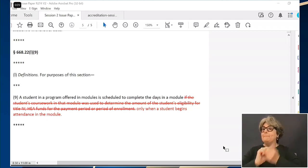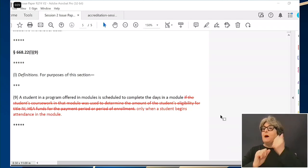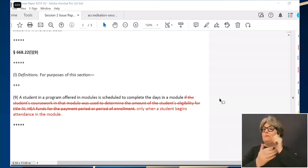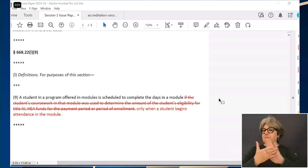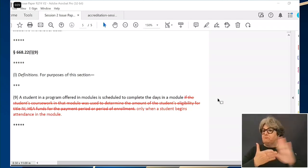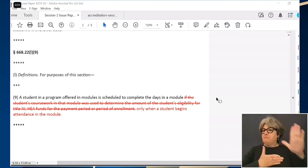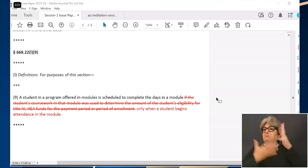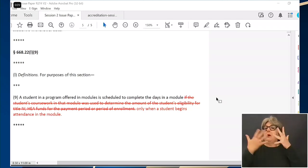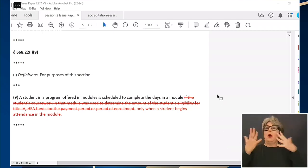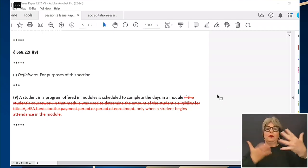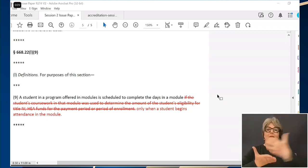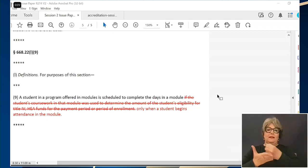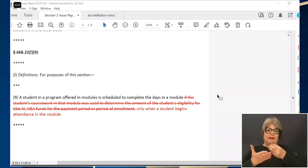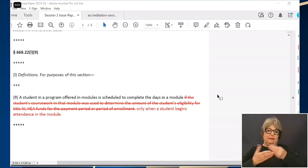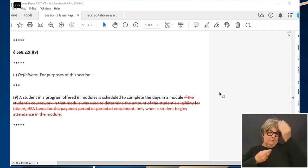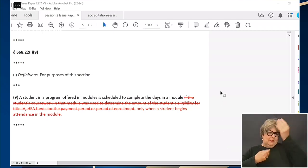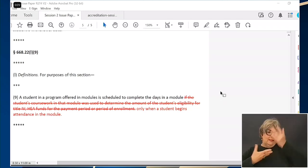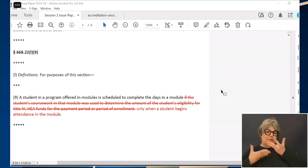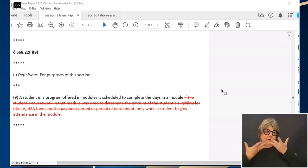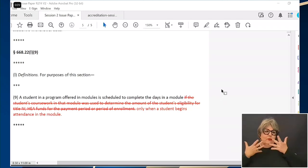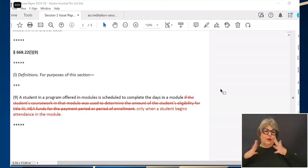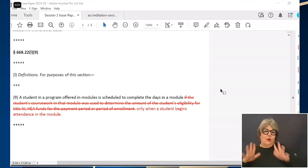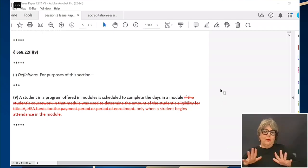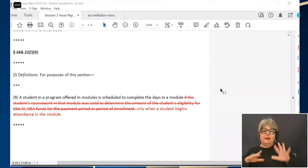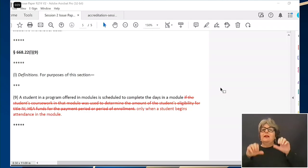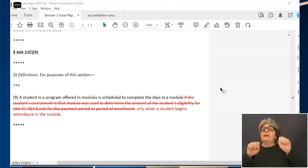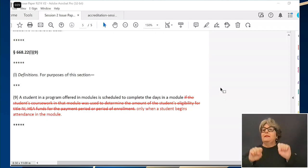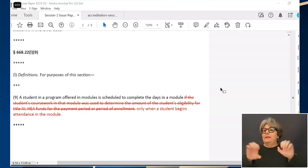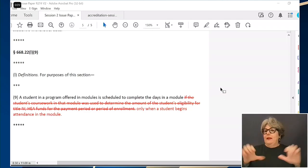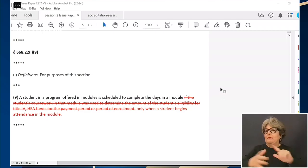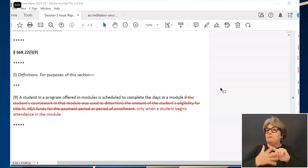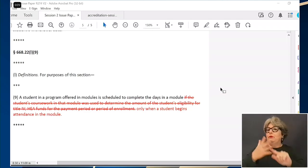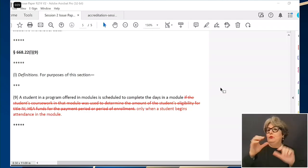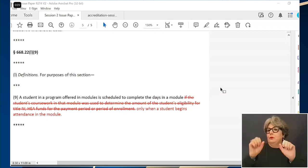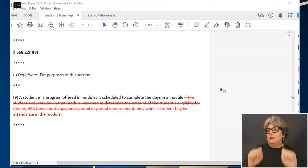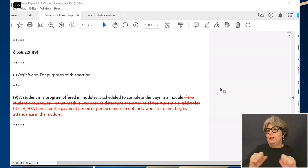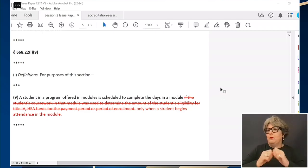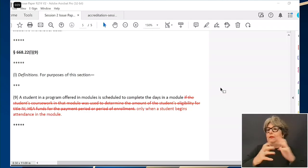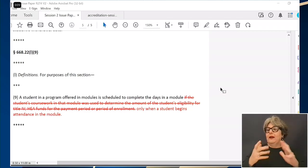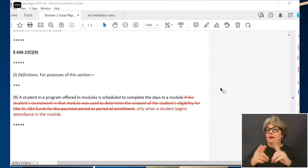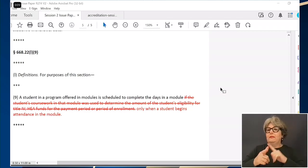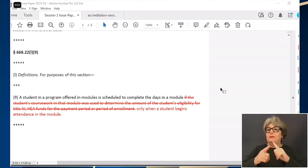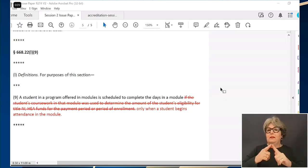collecting this information and would be able to do this without a substantial amount of additional burden.